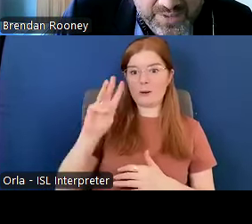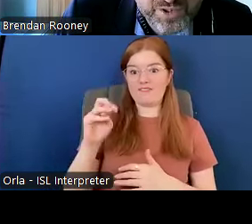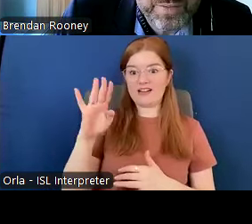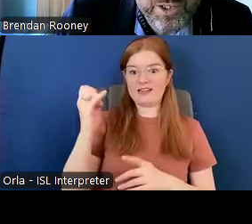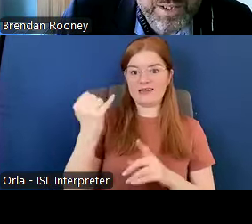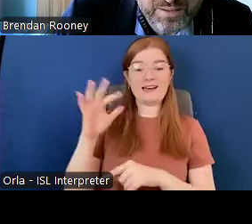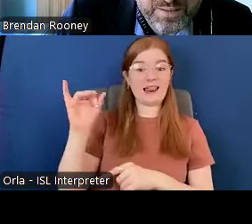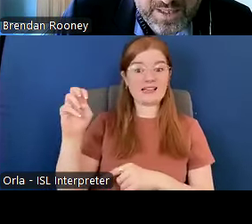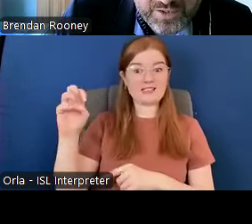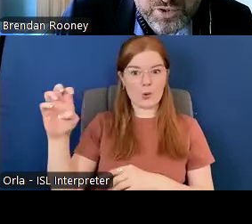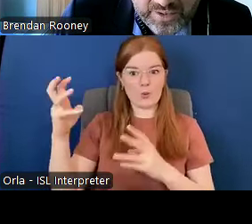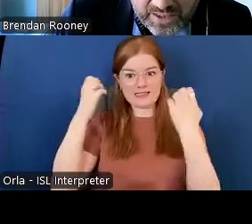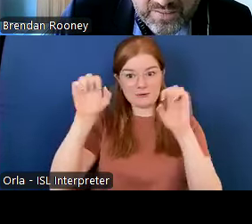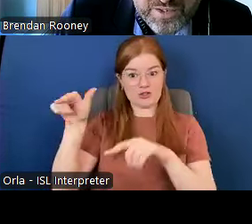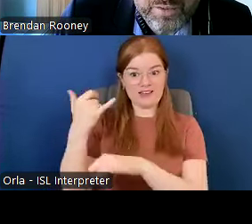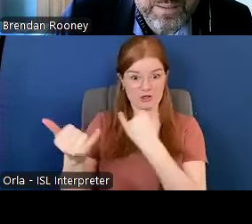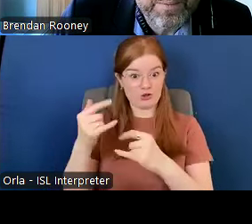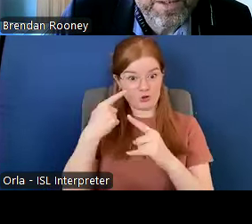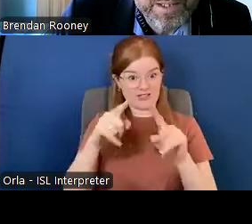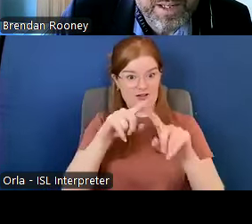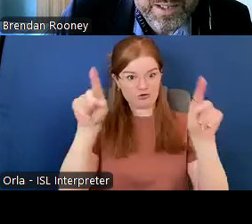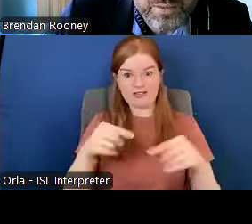exhibition of that year. That's what you're looking at on the screen. The designs on